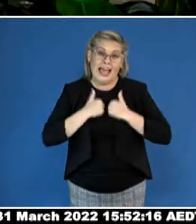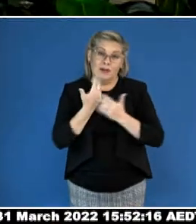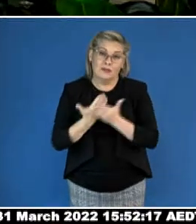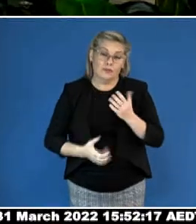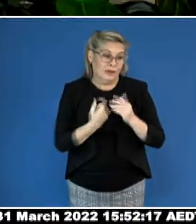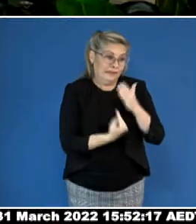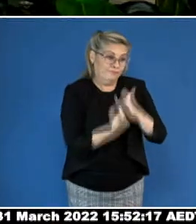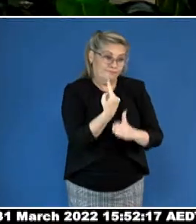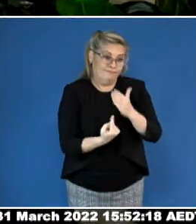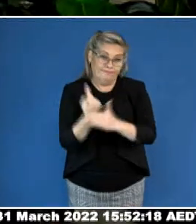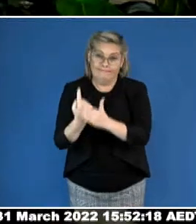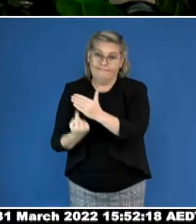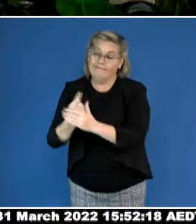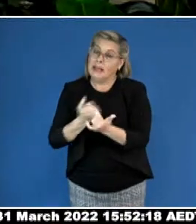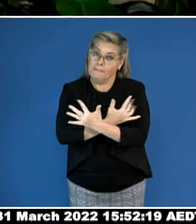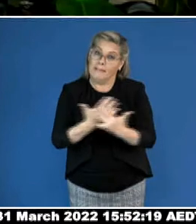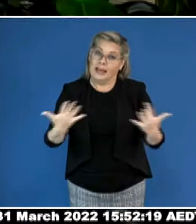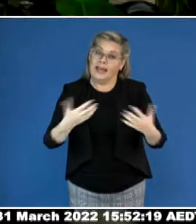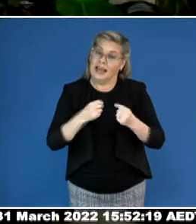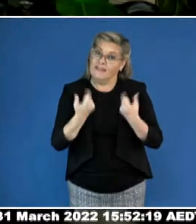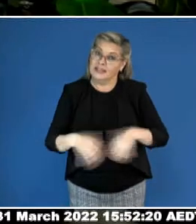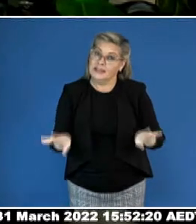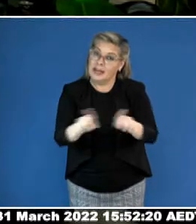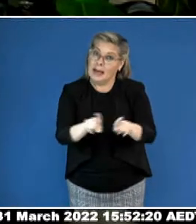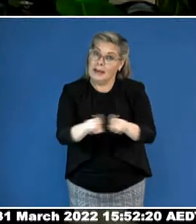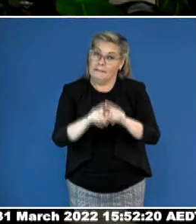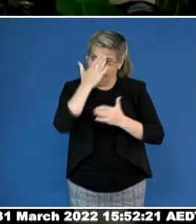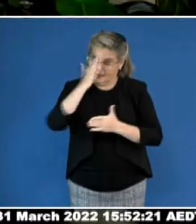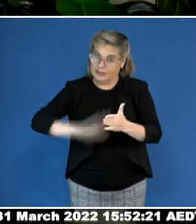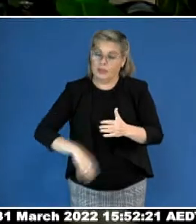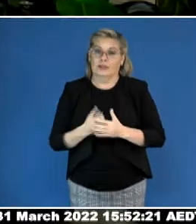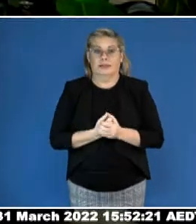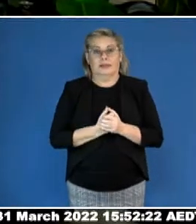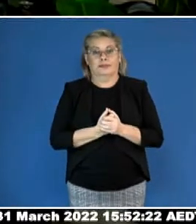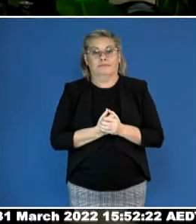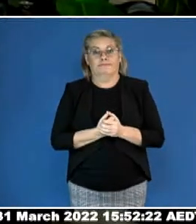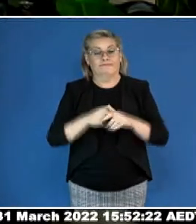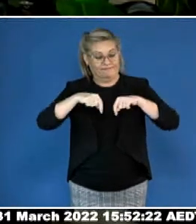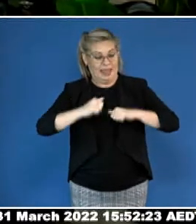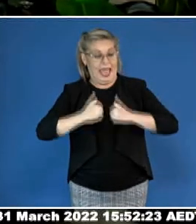community. So Yellow Ladybugs is an autistic-led non-government charity with a